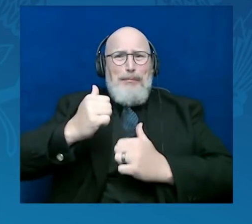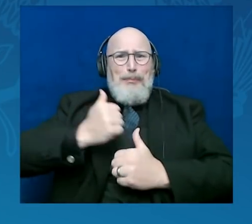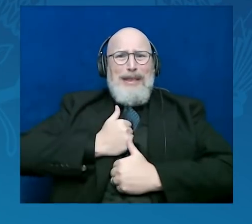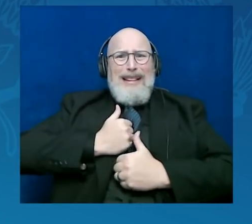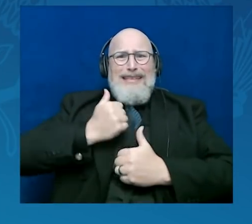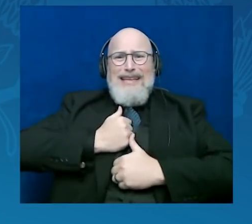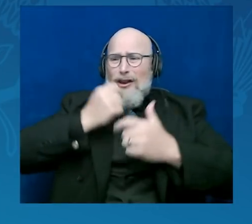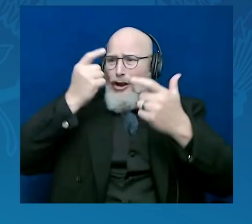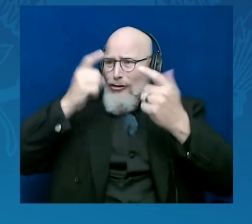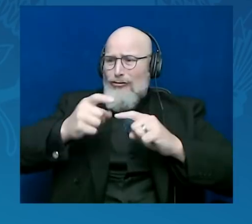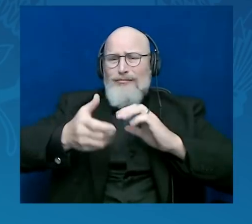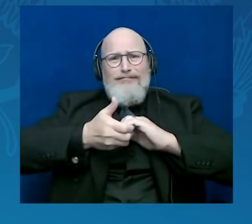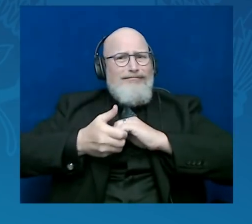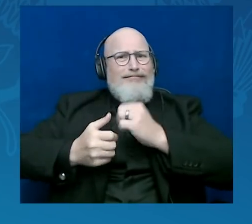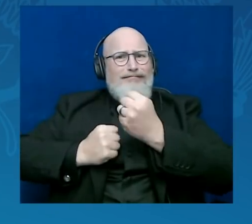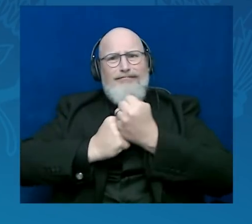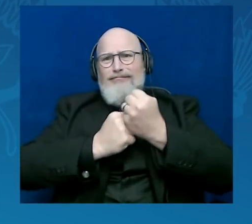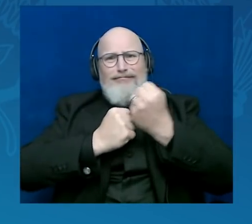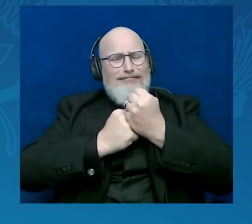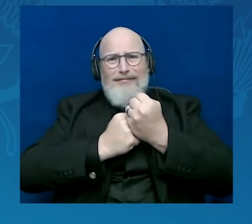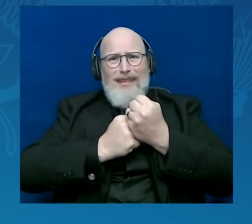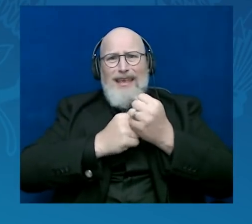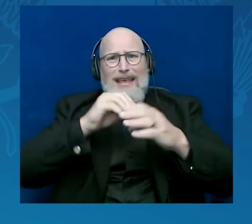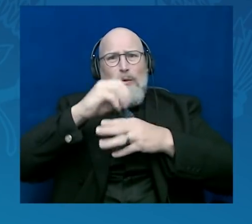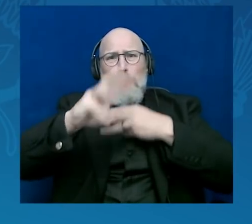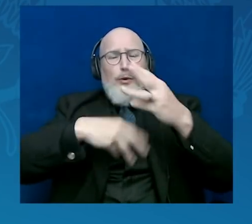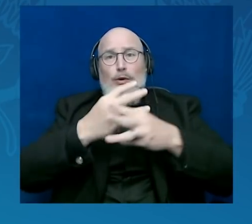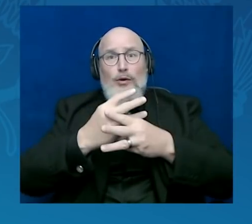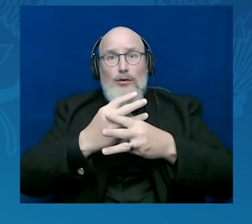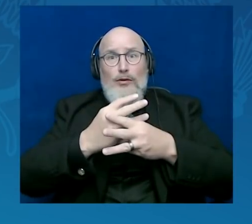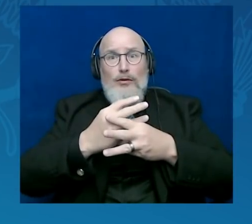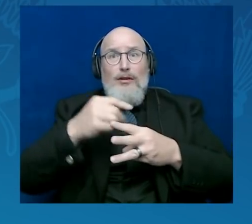As a defensive alliance, we have deterred acts